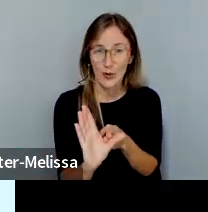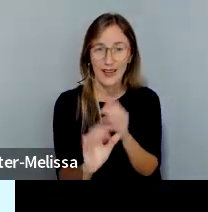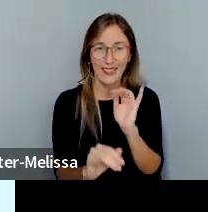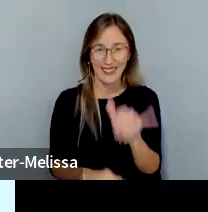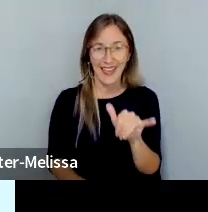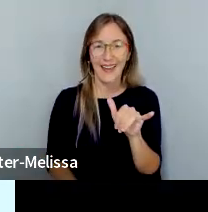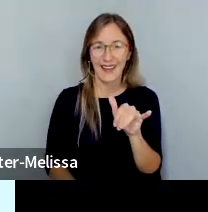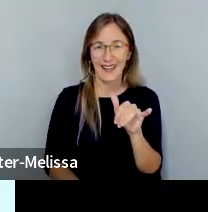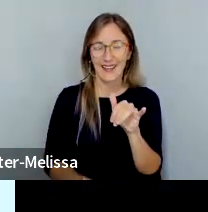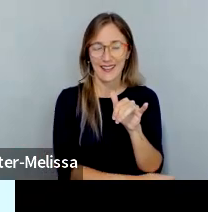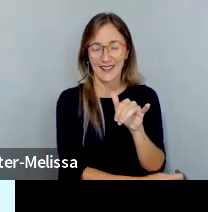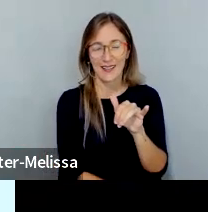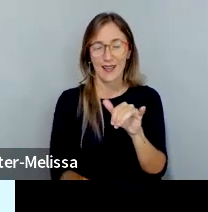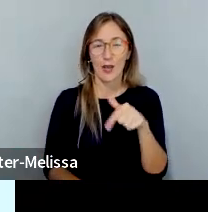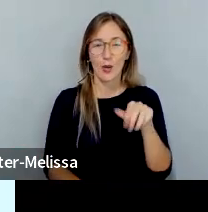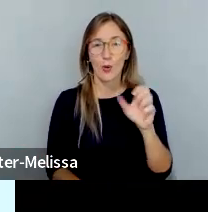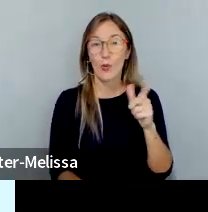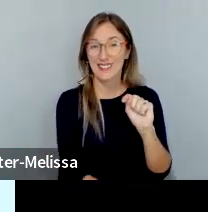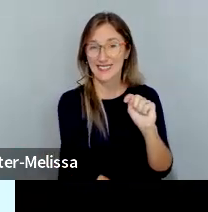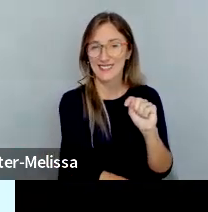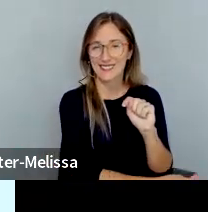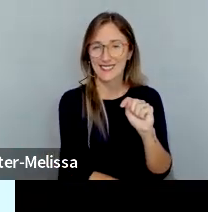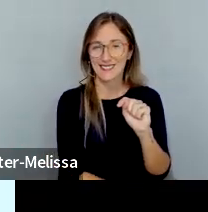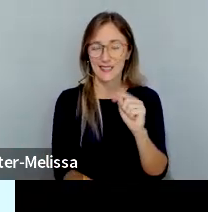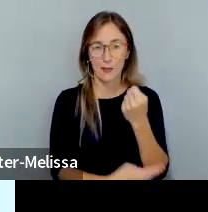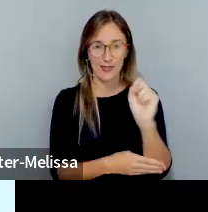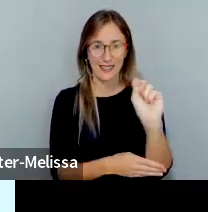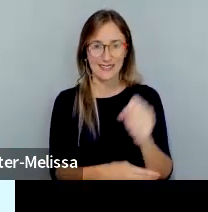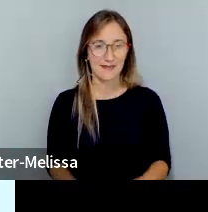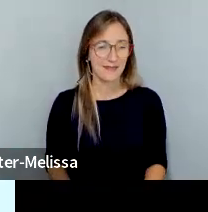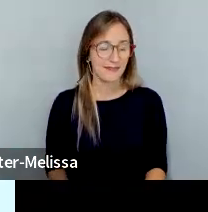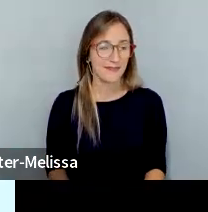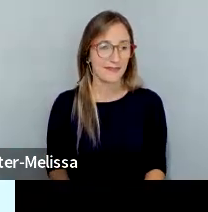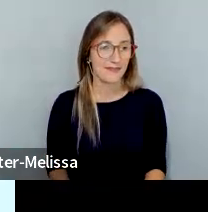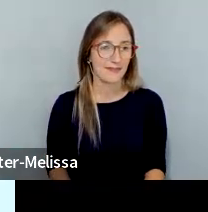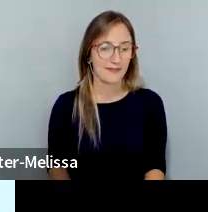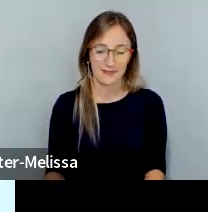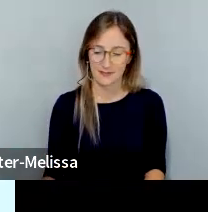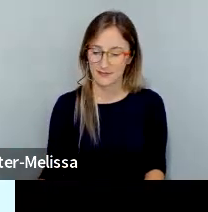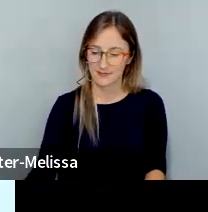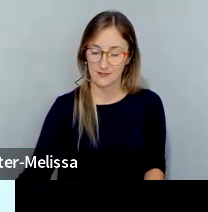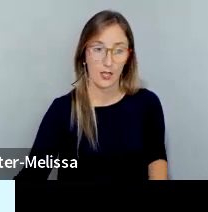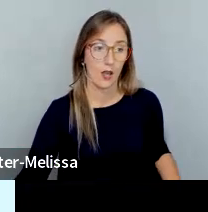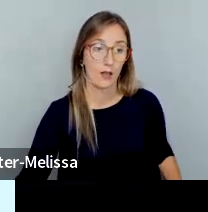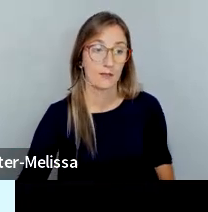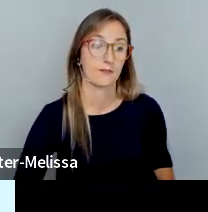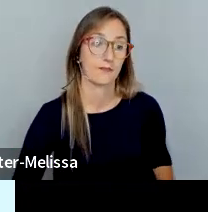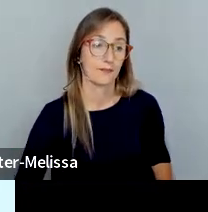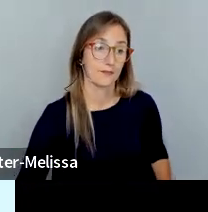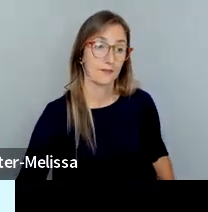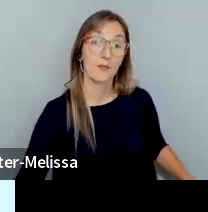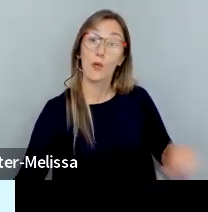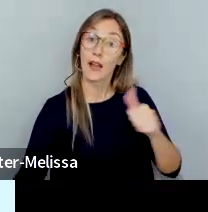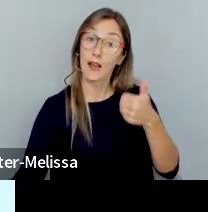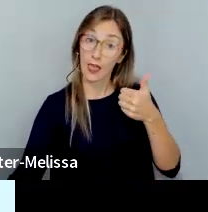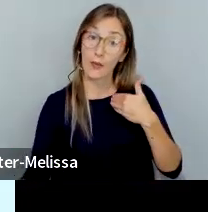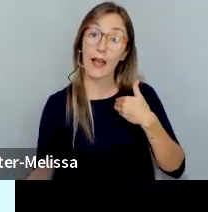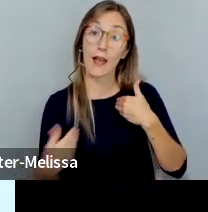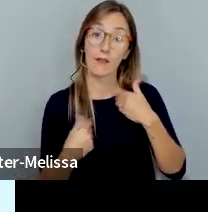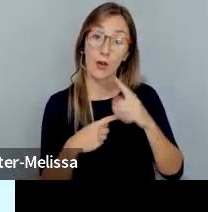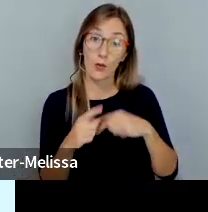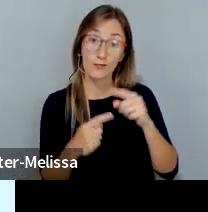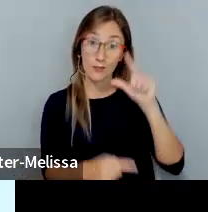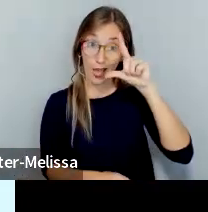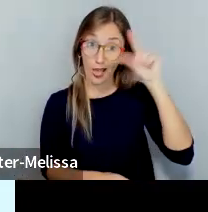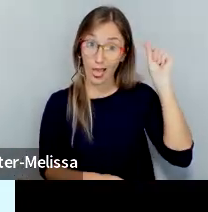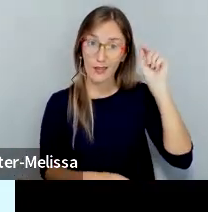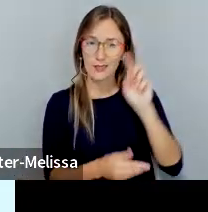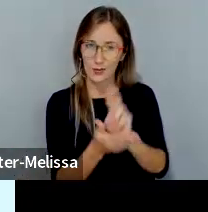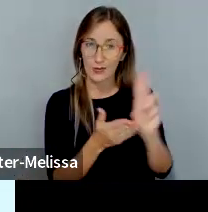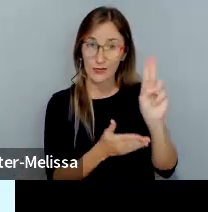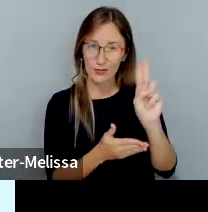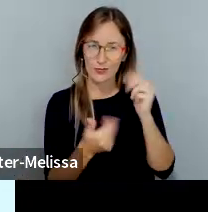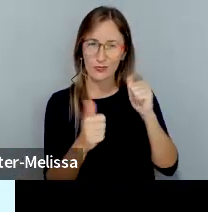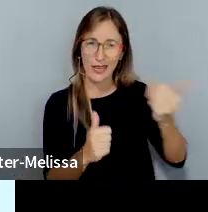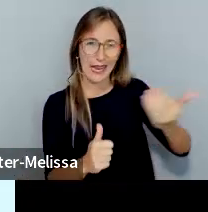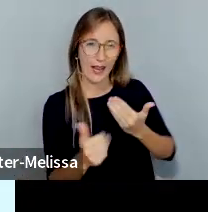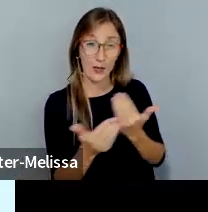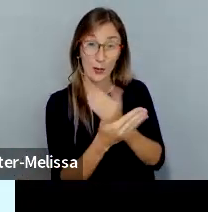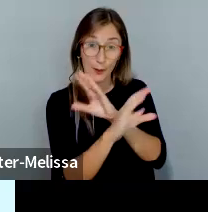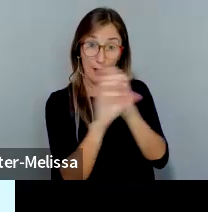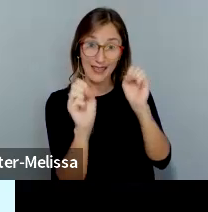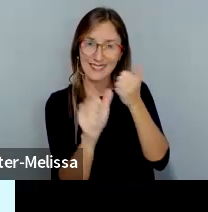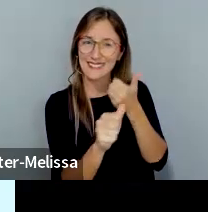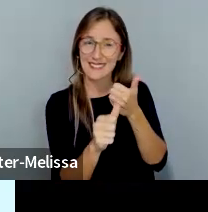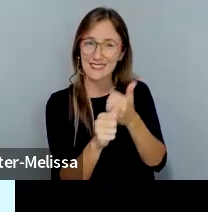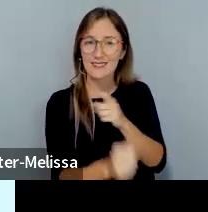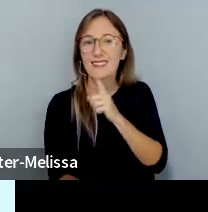came early and were part of the protest that were going on when the quilt